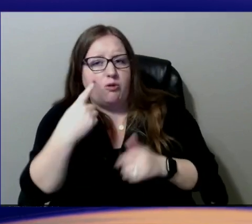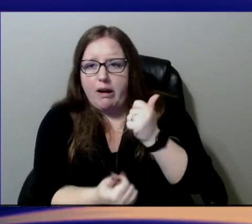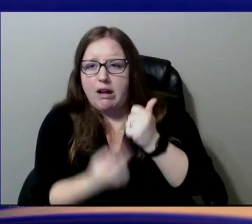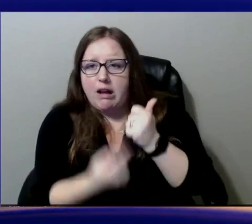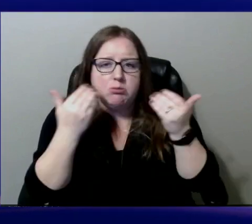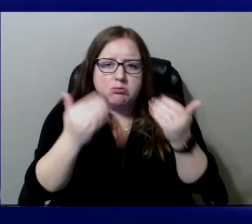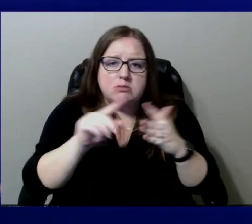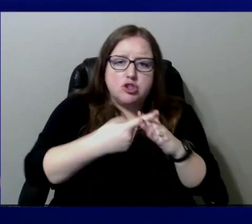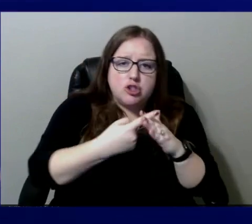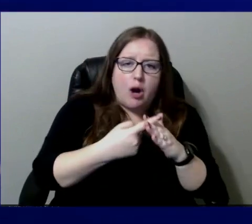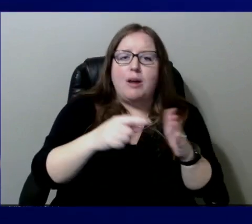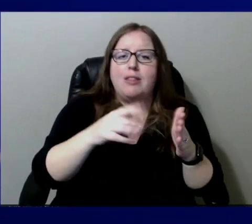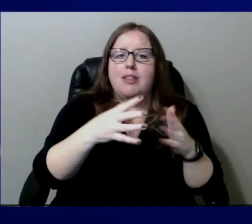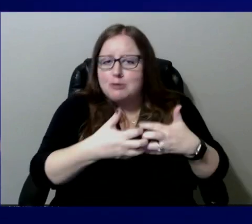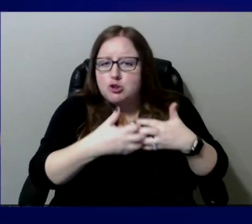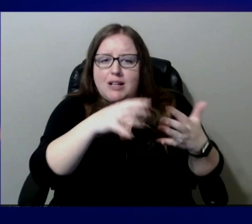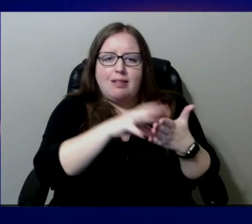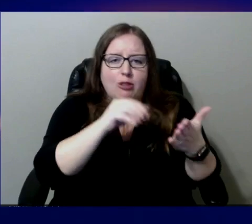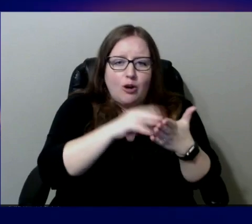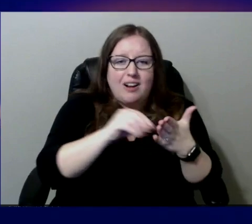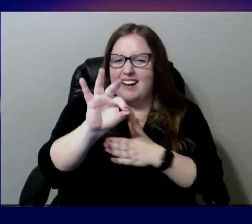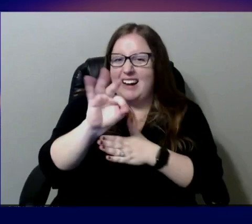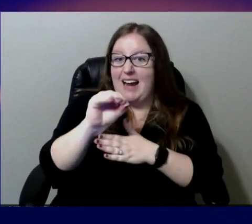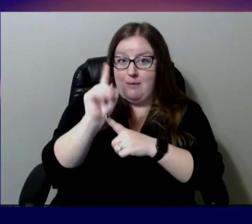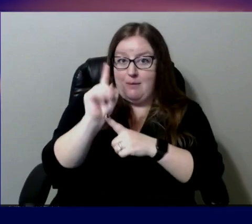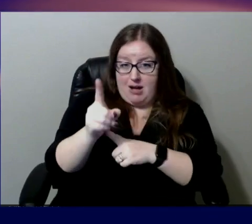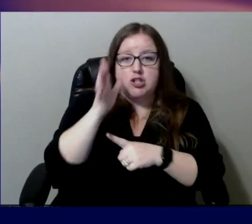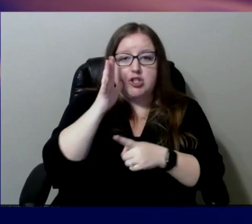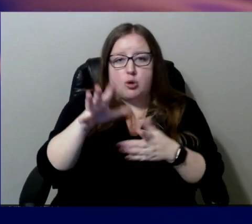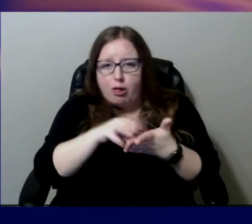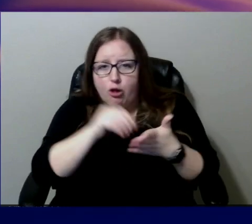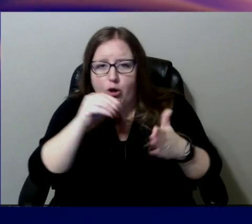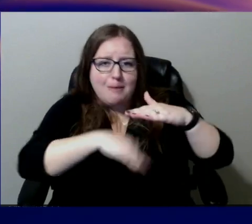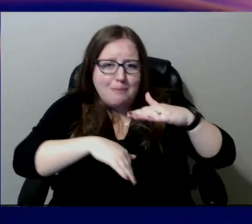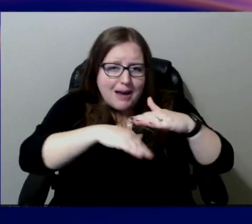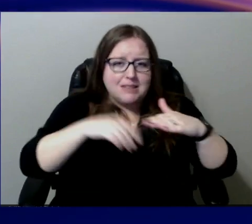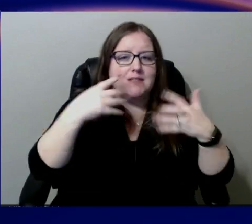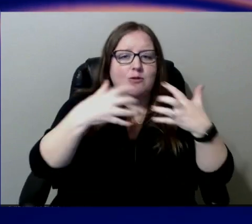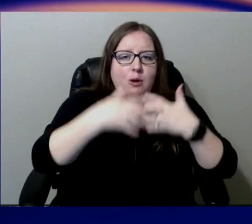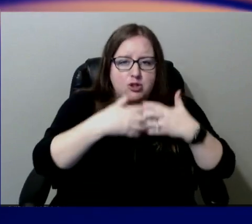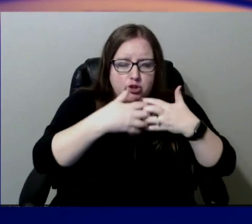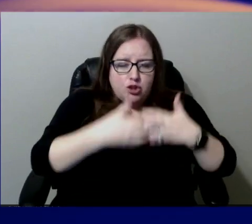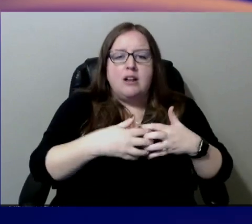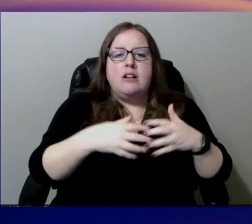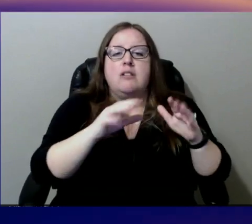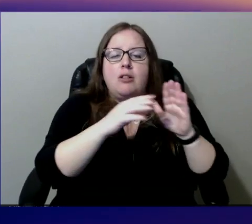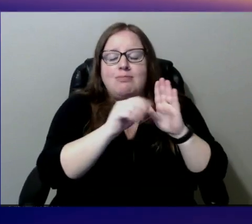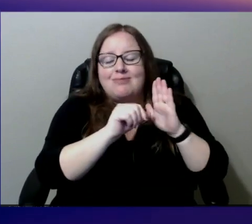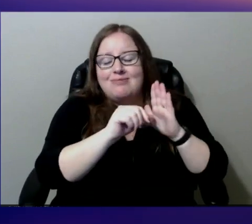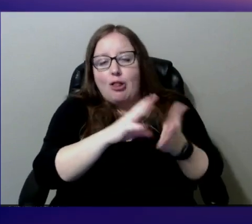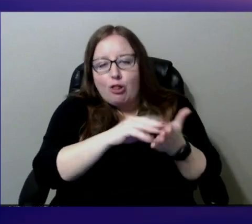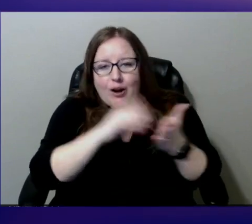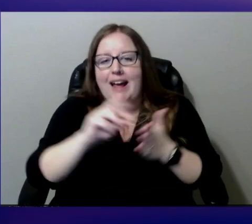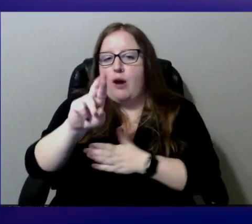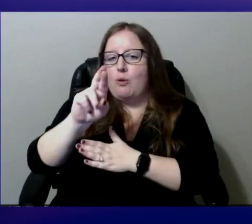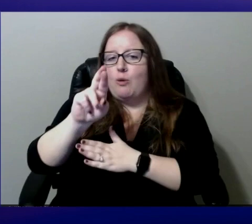In that 90 minute session, you'll learn the foundations of machine learning and reinforcement learning and build your first model that you can take directly to the track